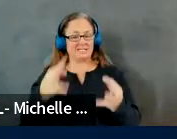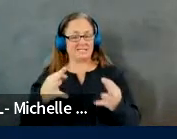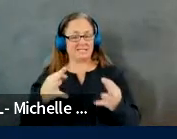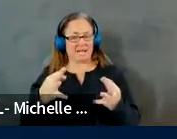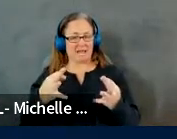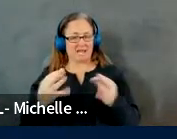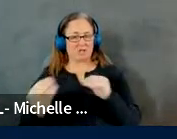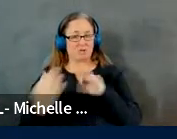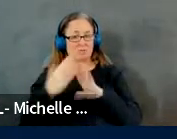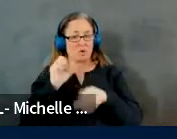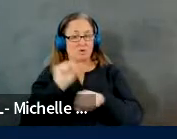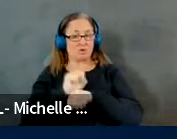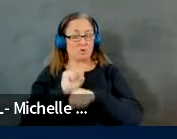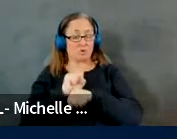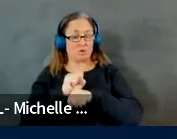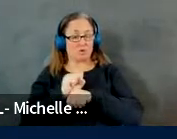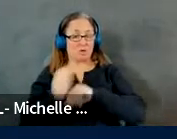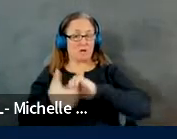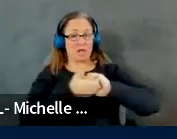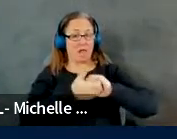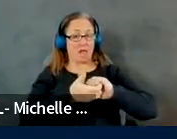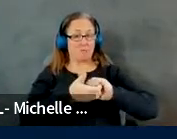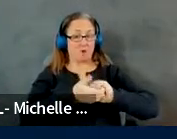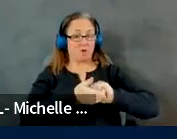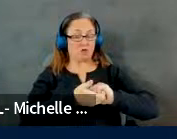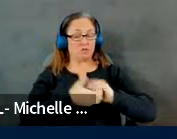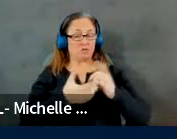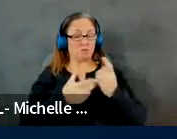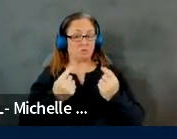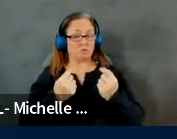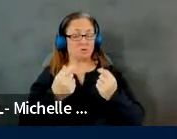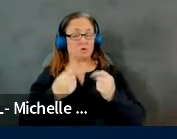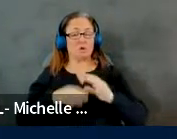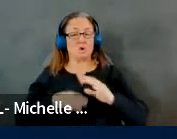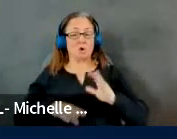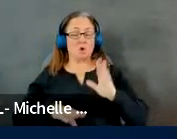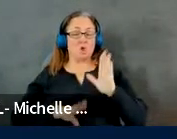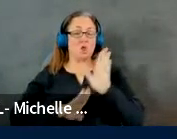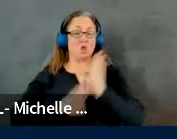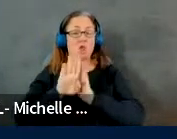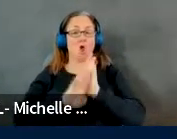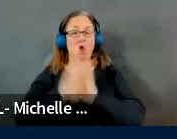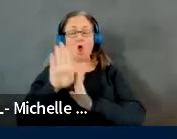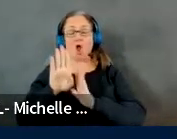work in collaboration with our partners was to launch what we've called the developing AI